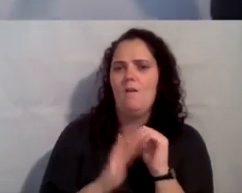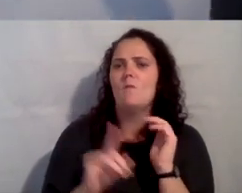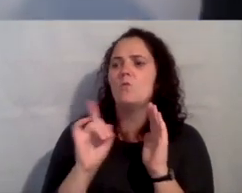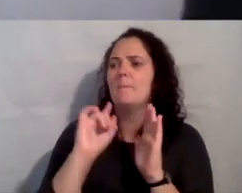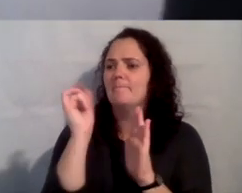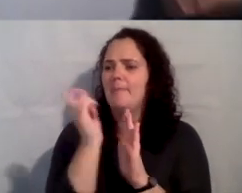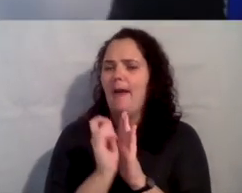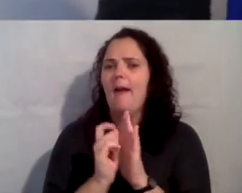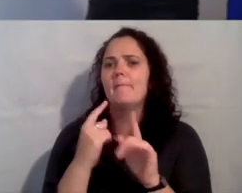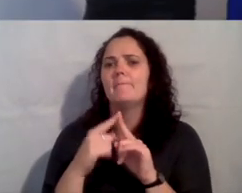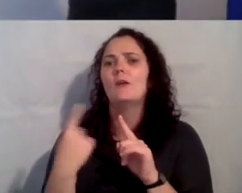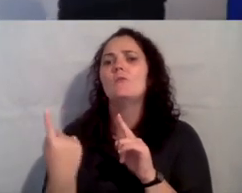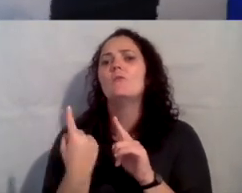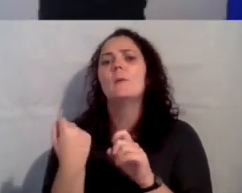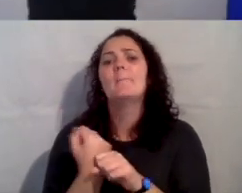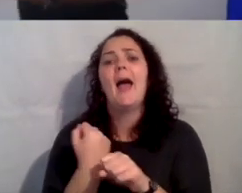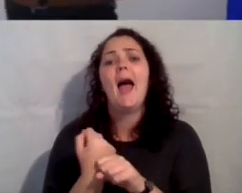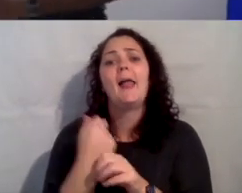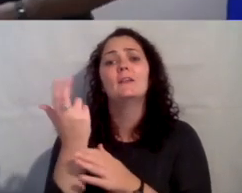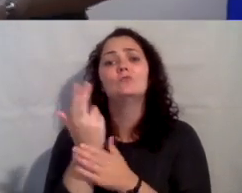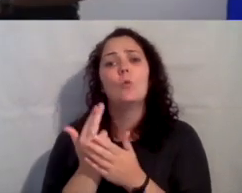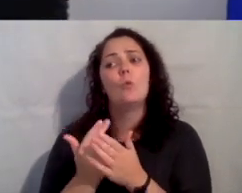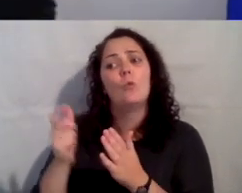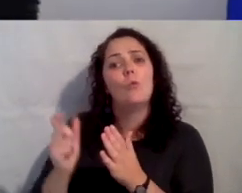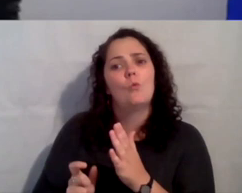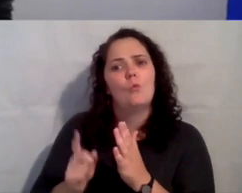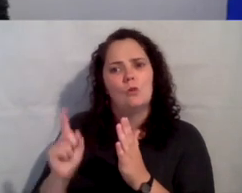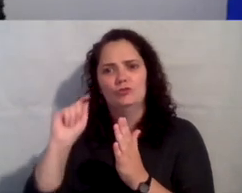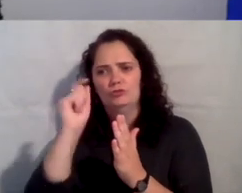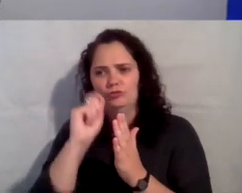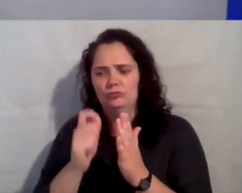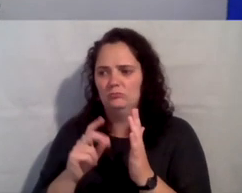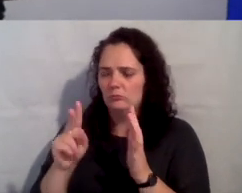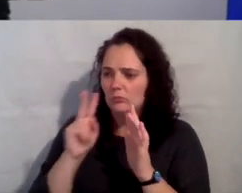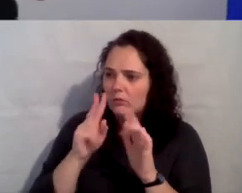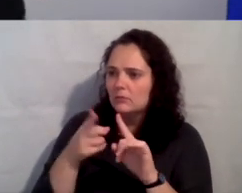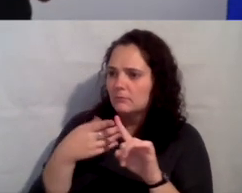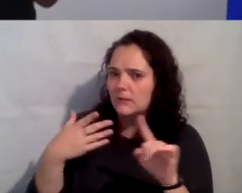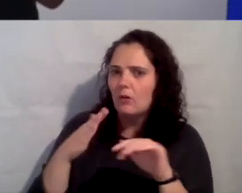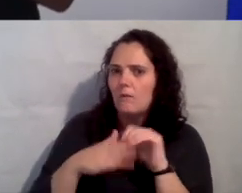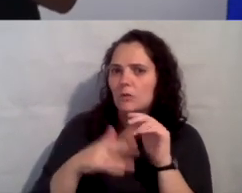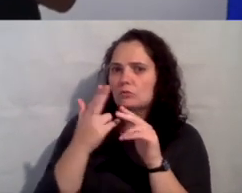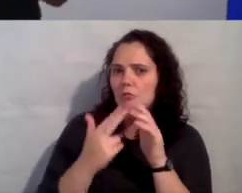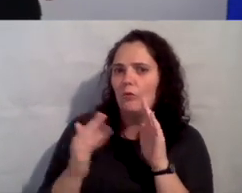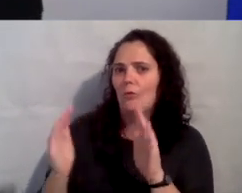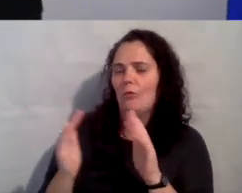in terms of what it says about the artist who's making the drawing. The thing that I always say about life drawing, the great secret of life drawing